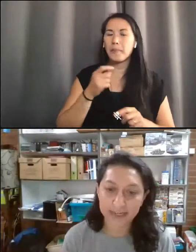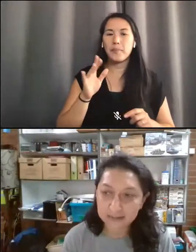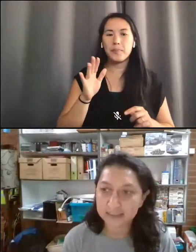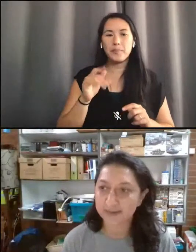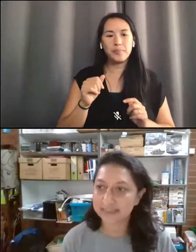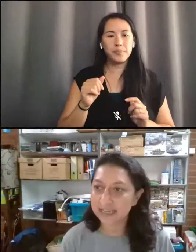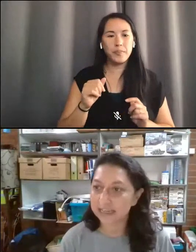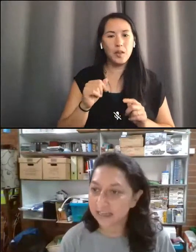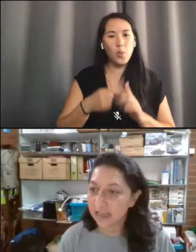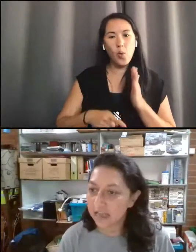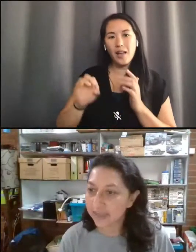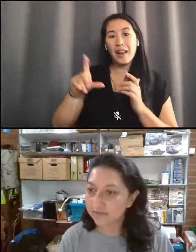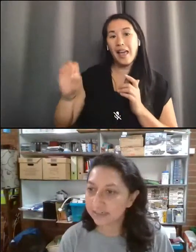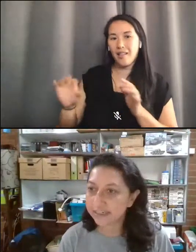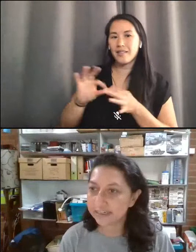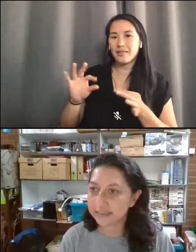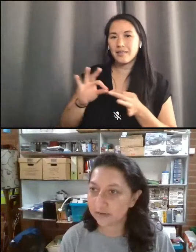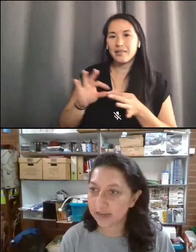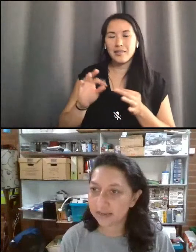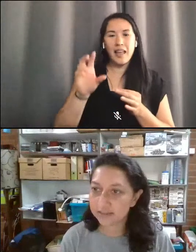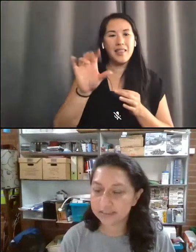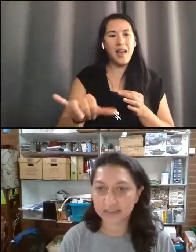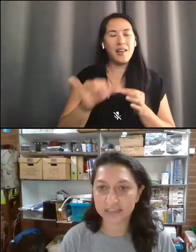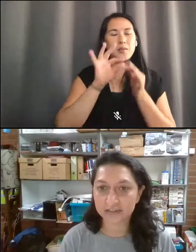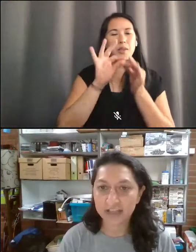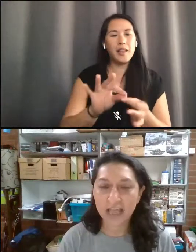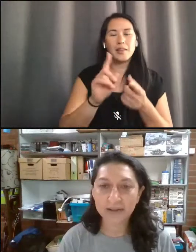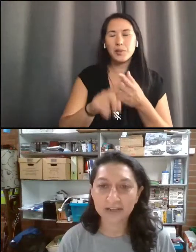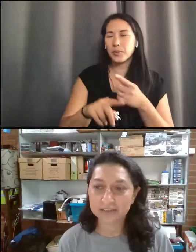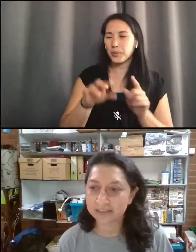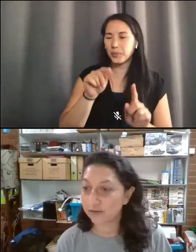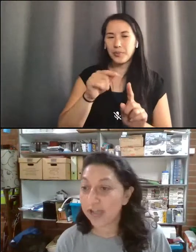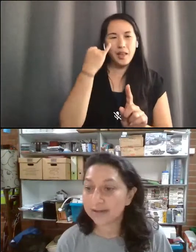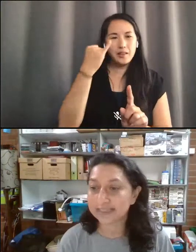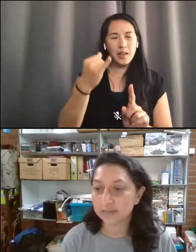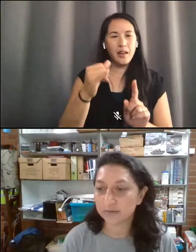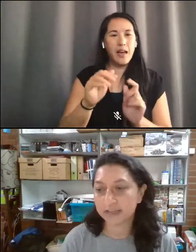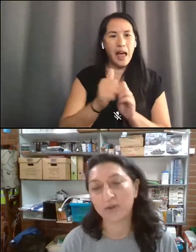elle has been saying and that really is around this idea of how inclusive or how accessible can